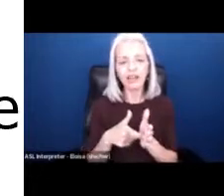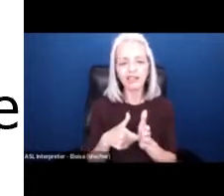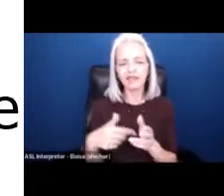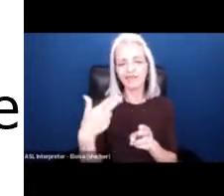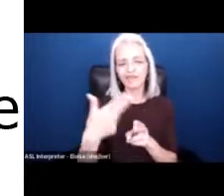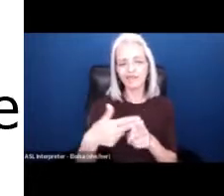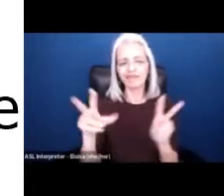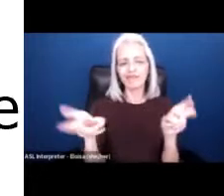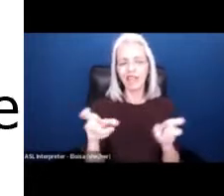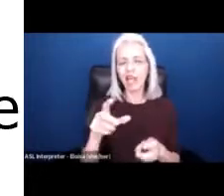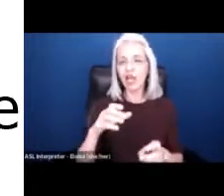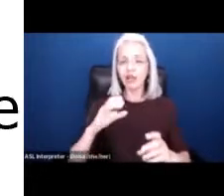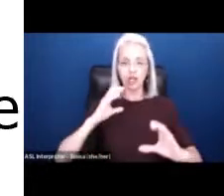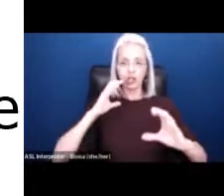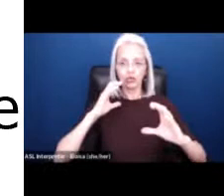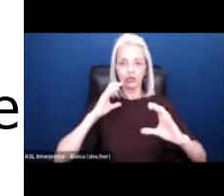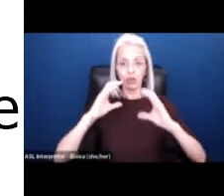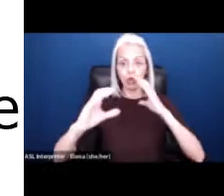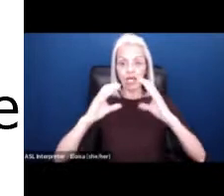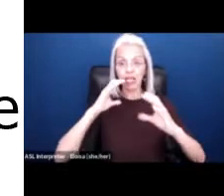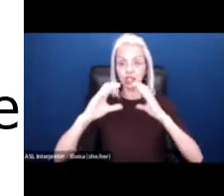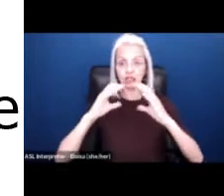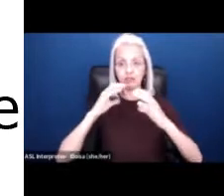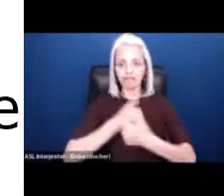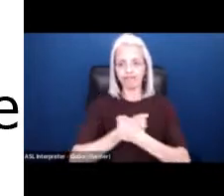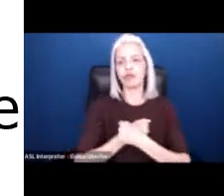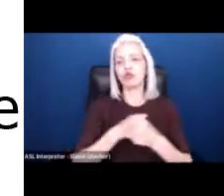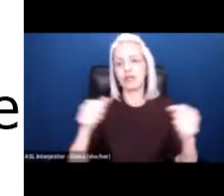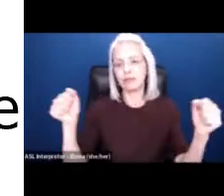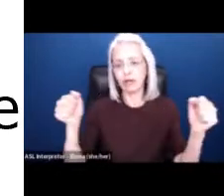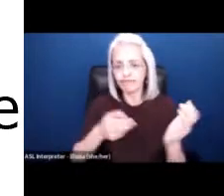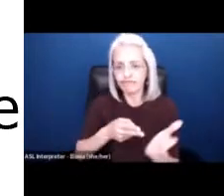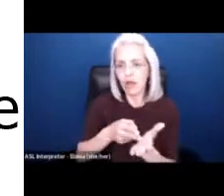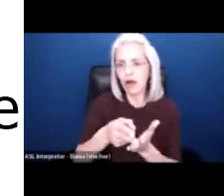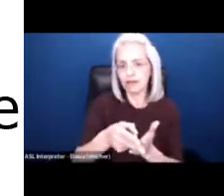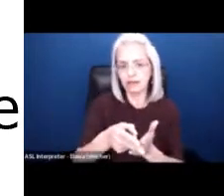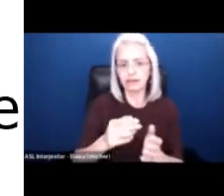communications. And those fears sometimes that people are